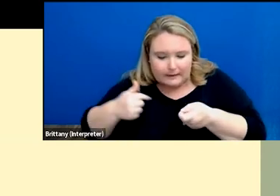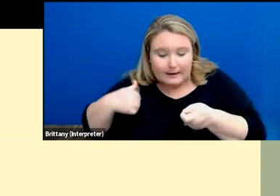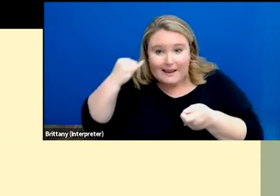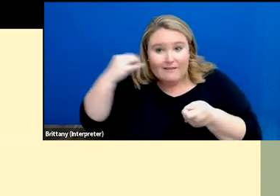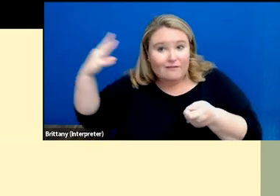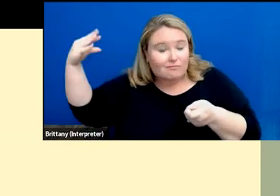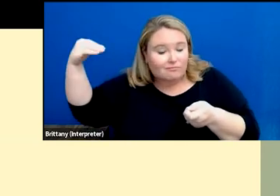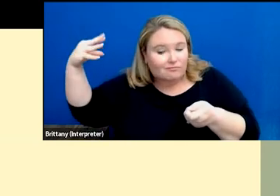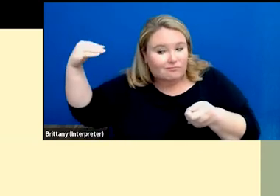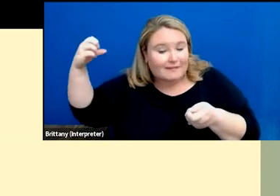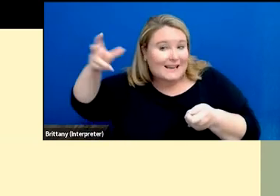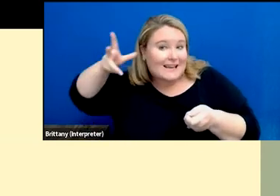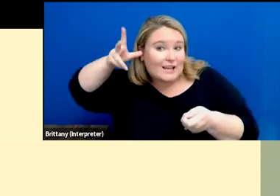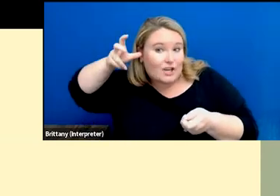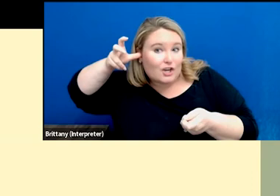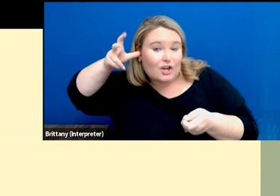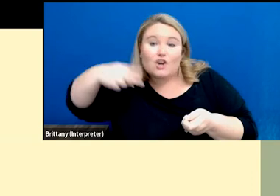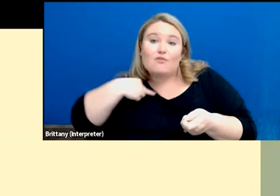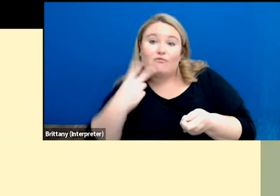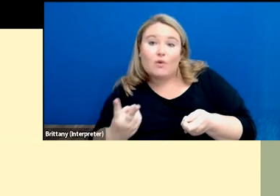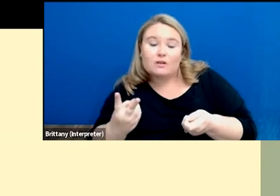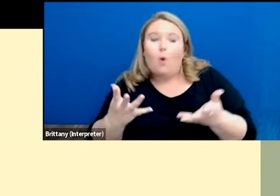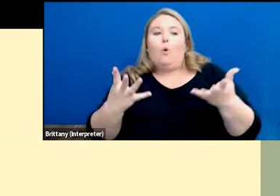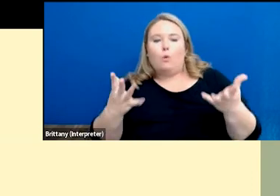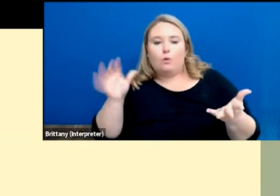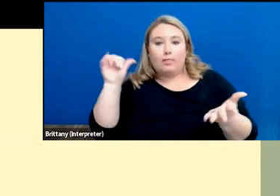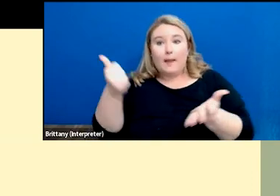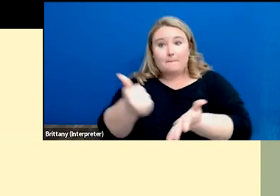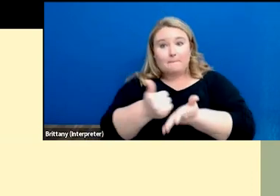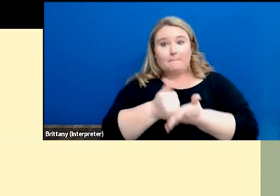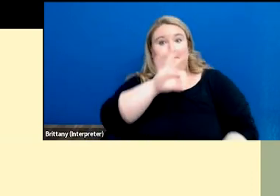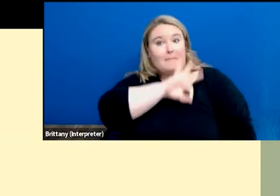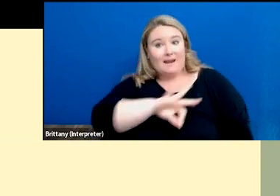the lights, the sound, benefits everyone. And let me give you a last one